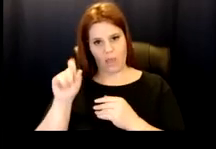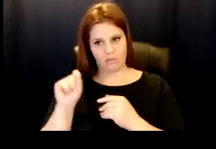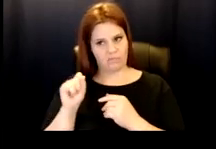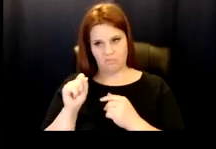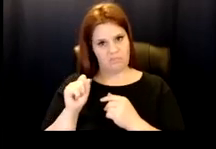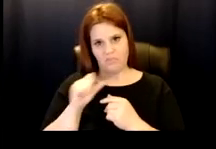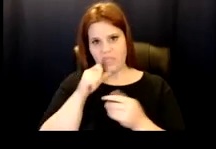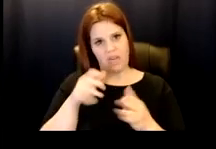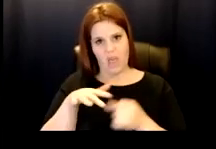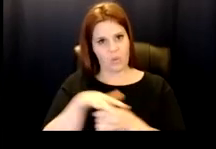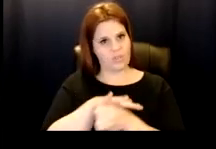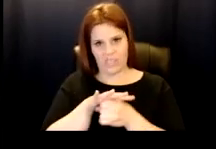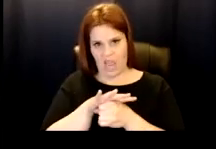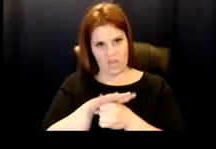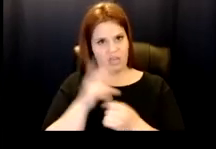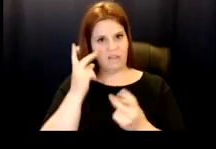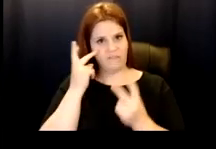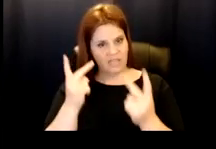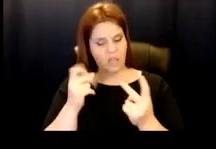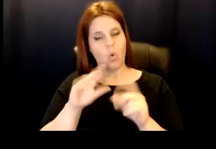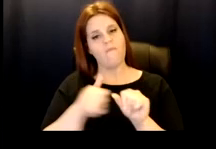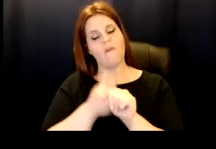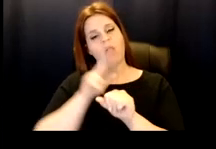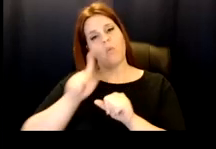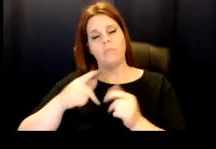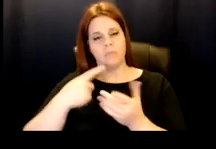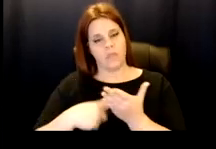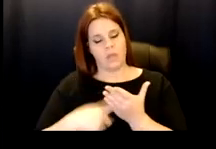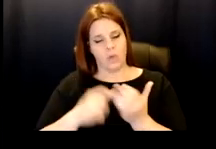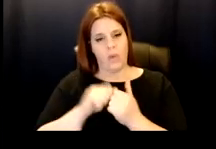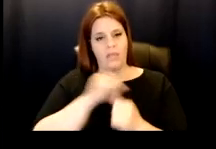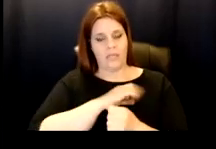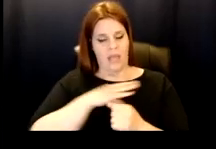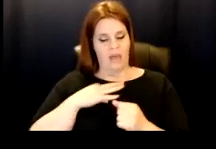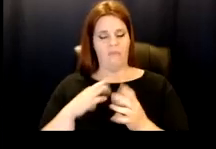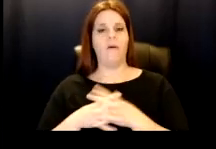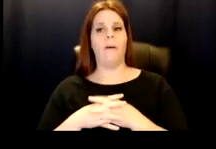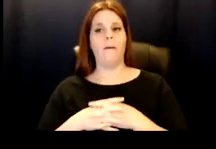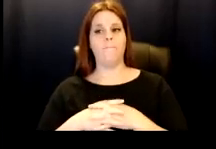visits or follow up discussions with staff to find this information. So there are clear